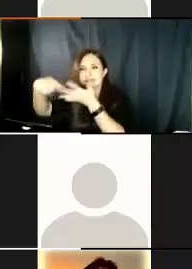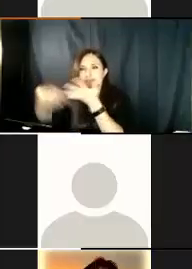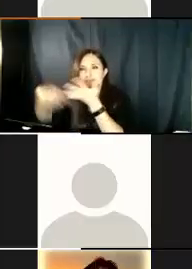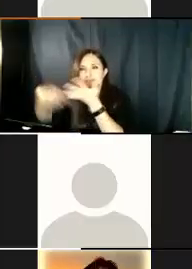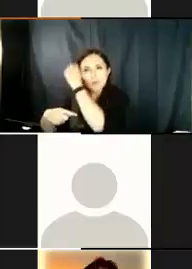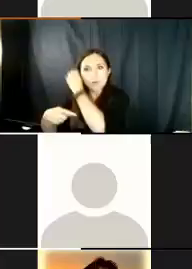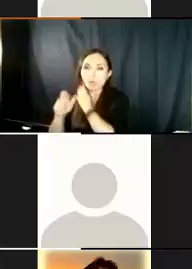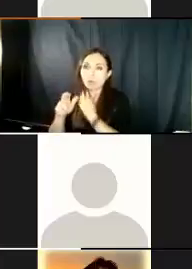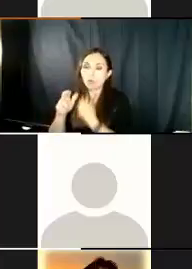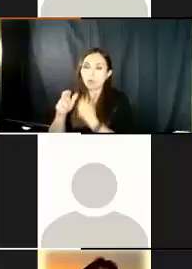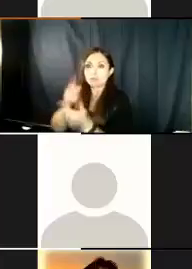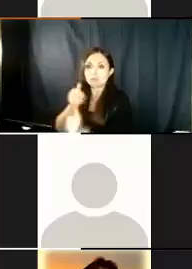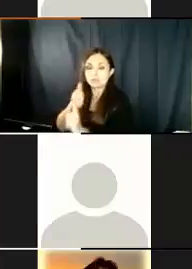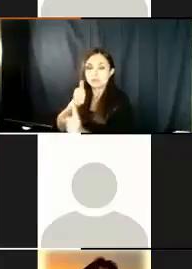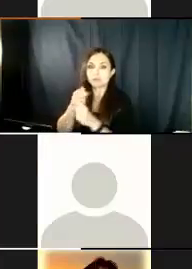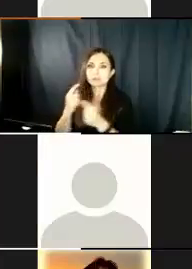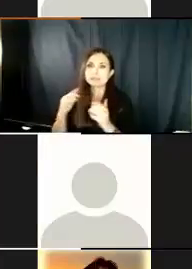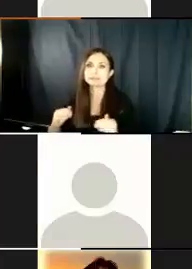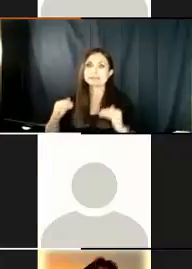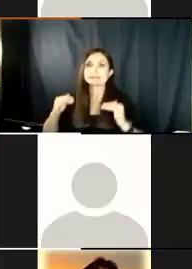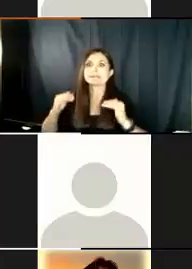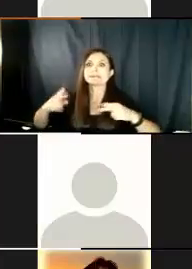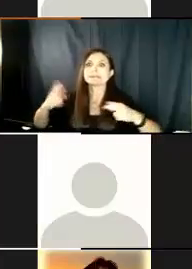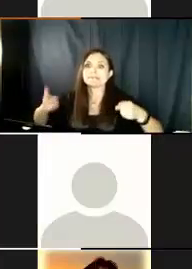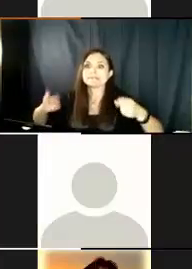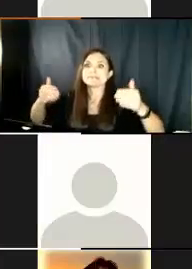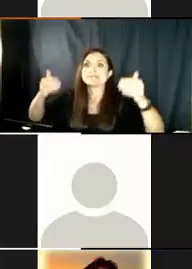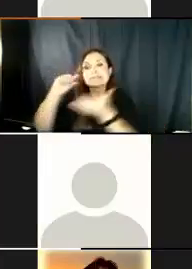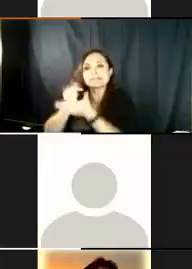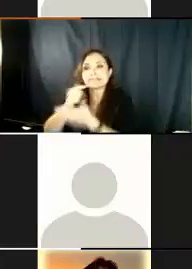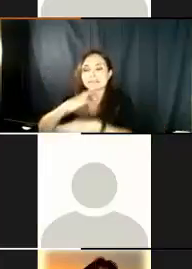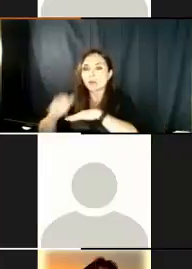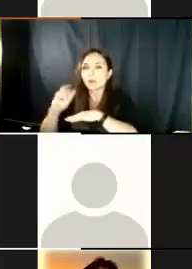accelerating to try to graduate early for some reason or they want to supplement what